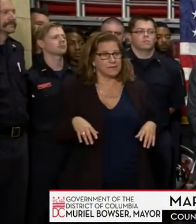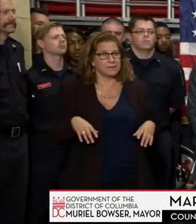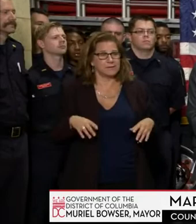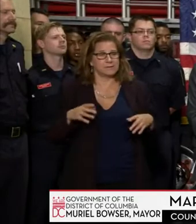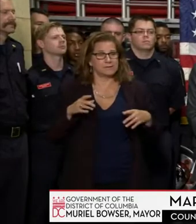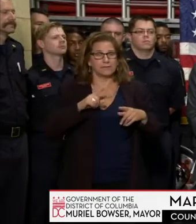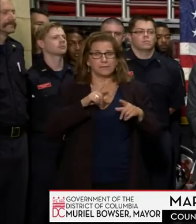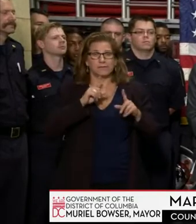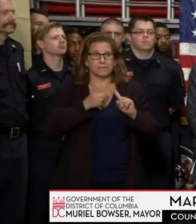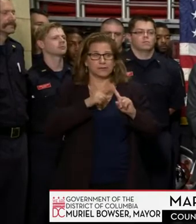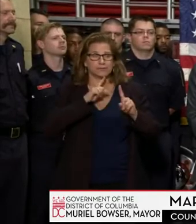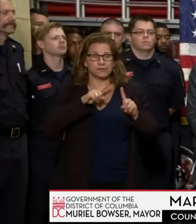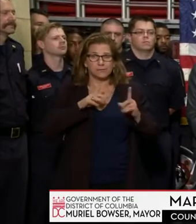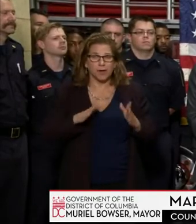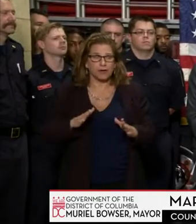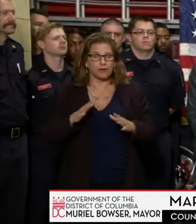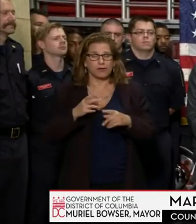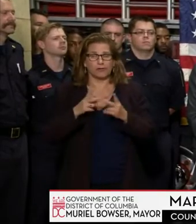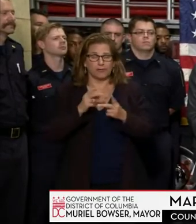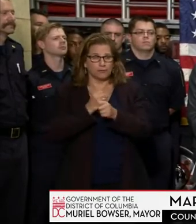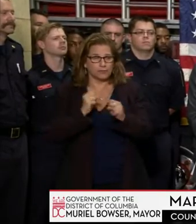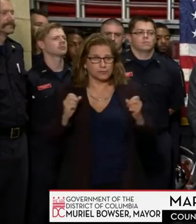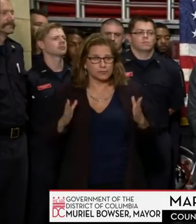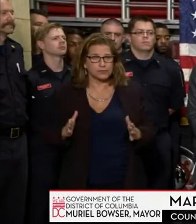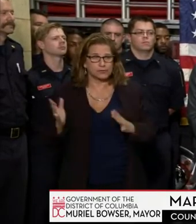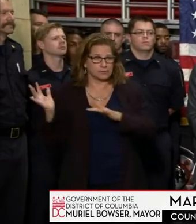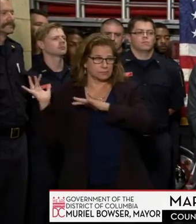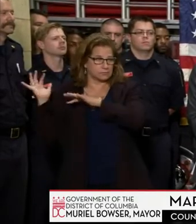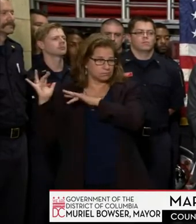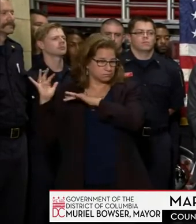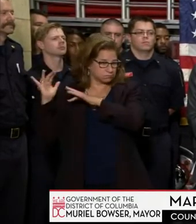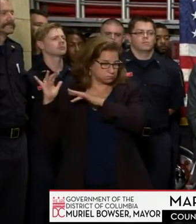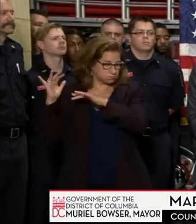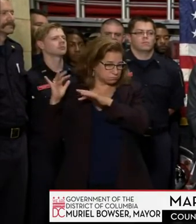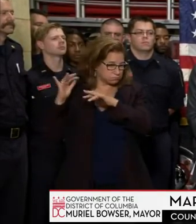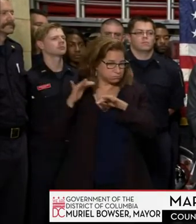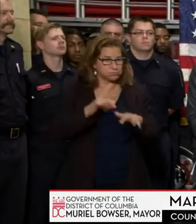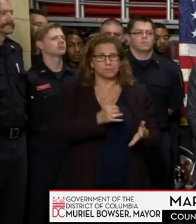WHAT THEY DID PARTICULARLY IN NEW YORK, THE NUMBERS THERE,